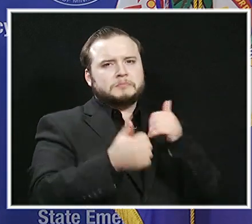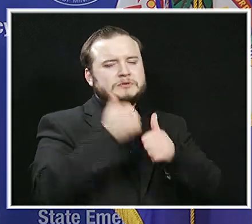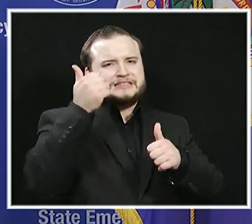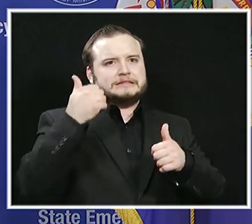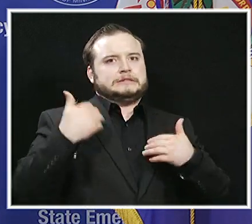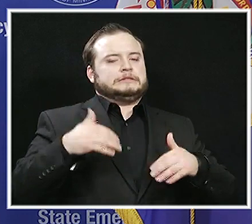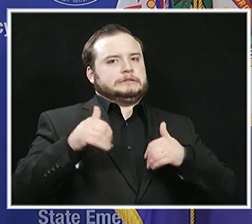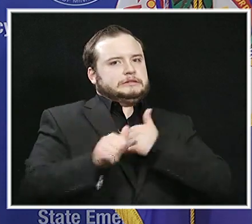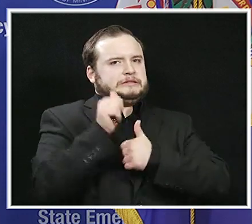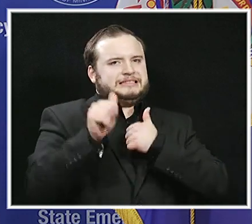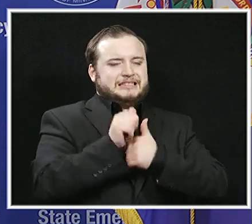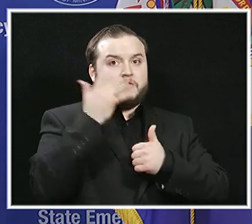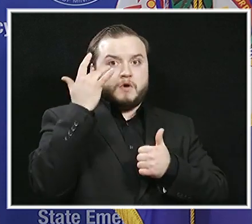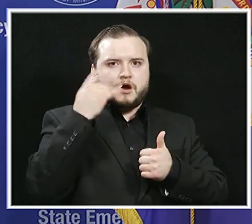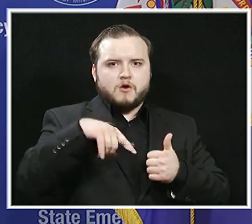This is a pattern that plays itself out, covid is most